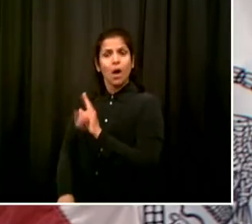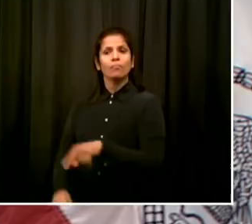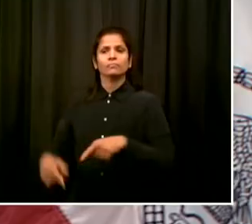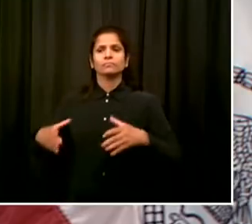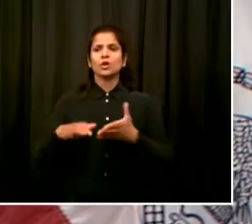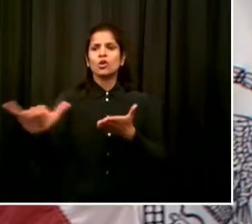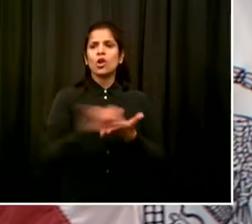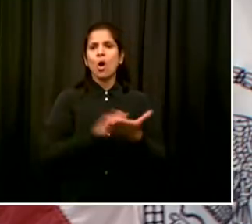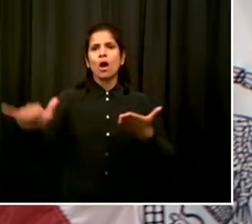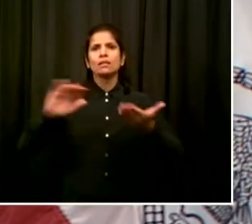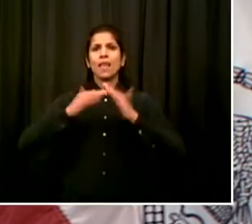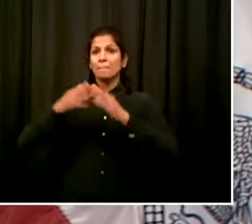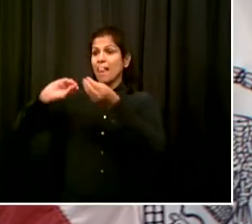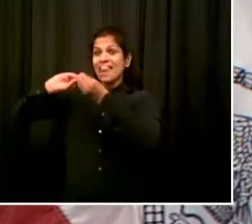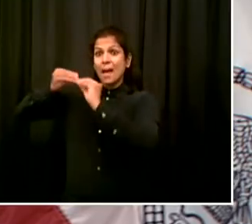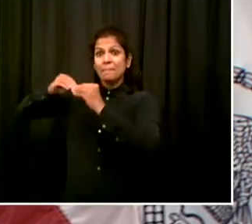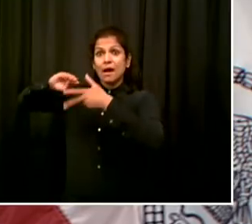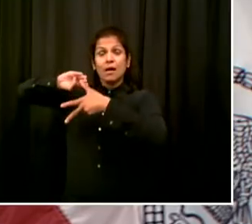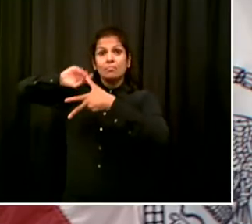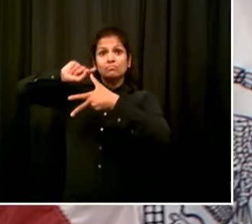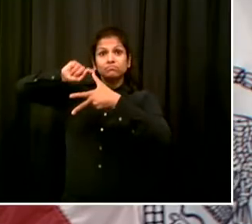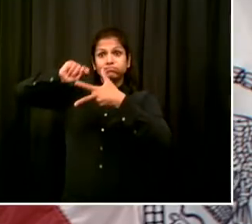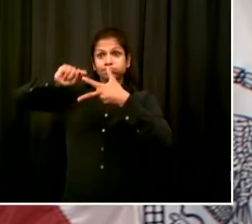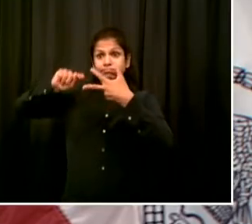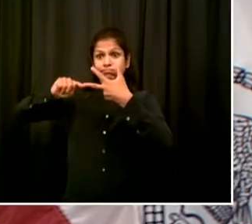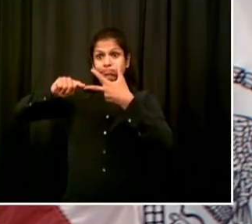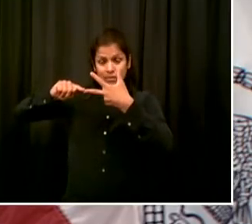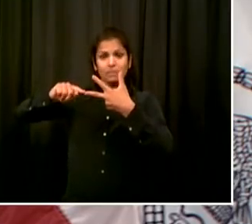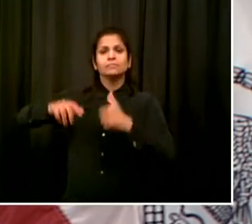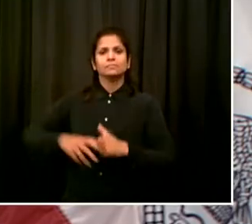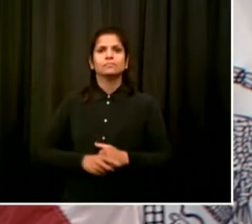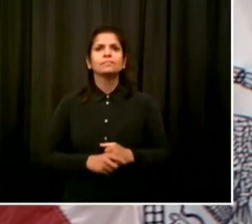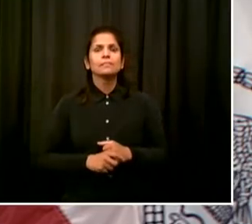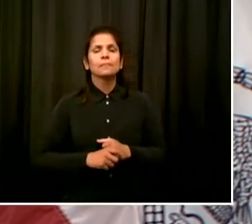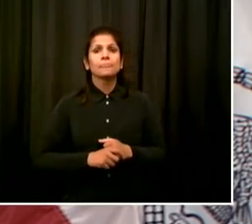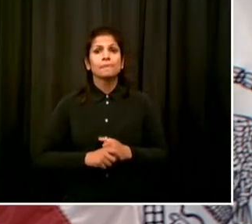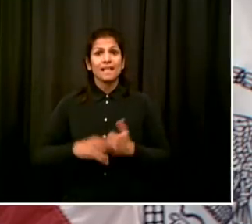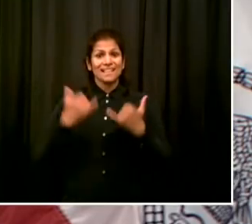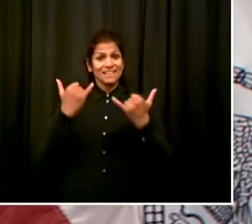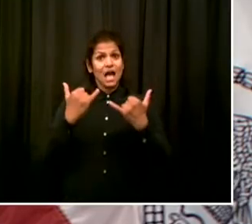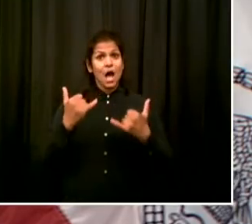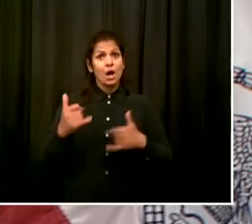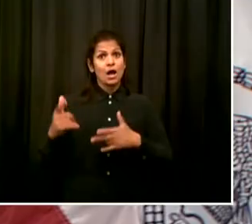THE RIGHT THING TO DO AND IT IS WORKING AND WE WILL BSME ART AND CAREFUL AND WILL FOCUS ON DATA AND DO